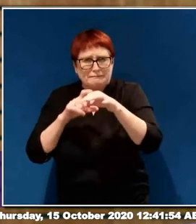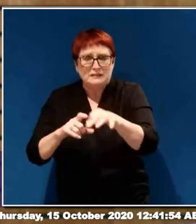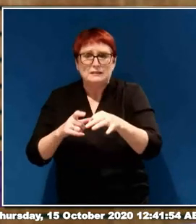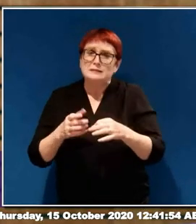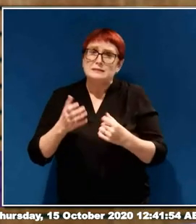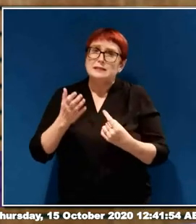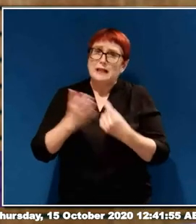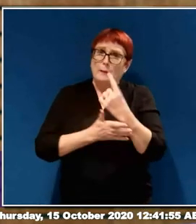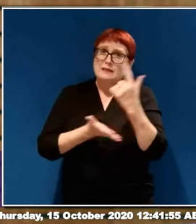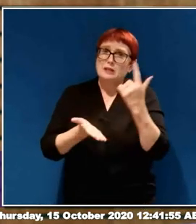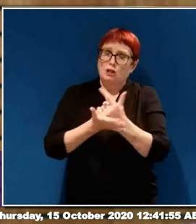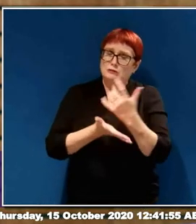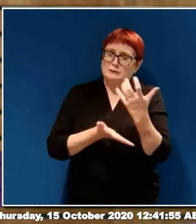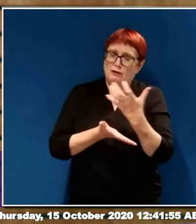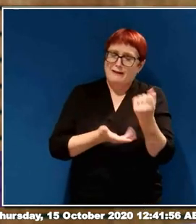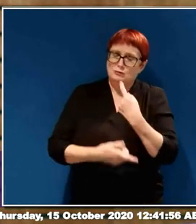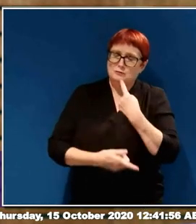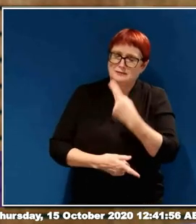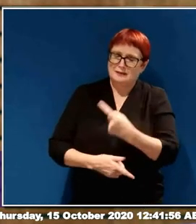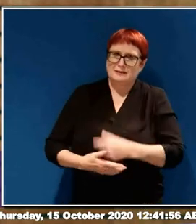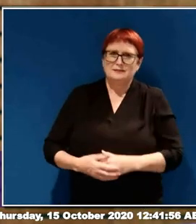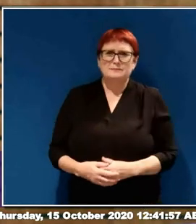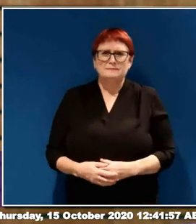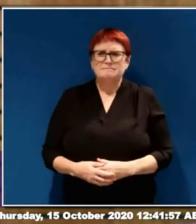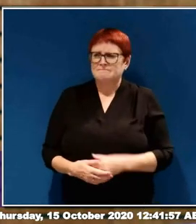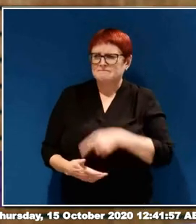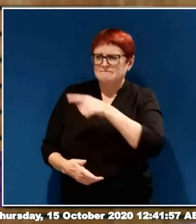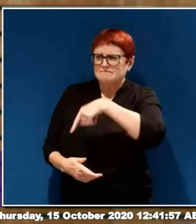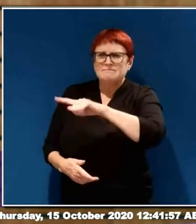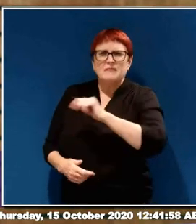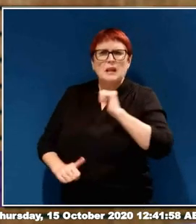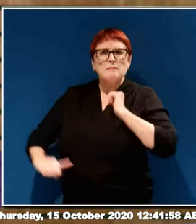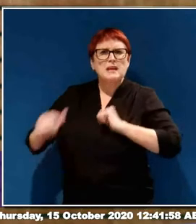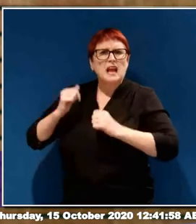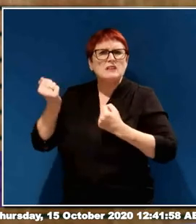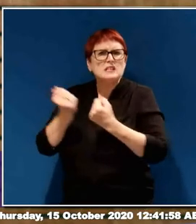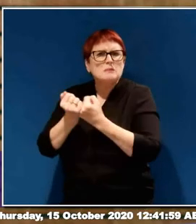the behavioural support people actually do when they get to the school?